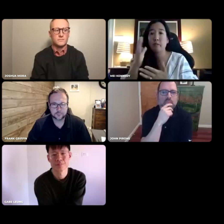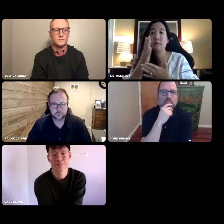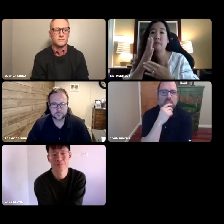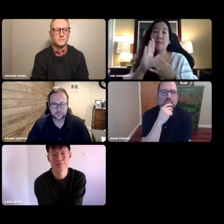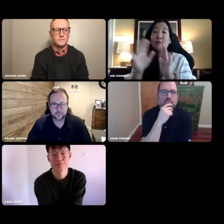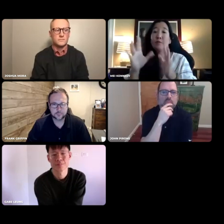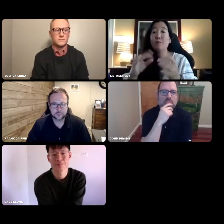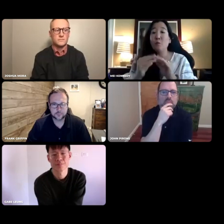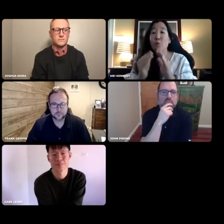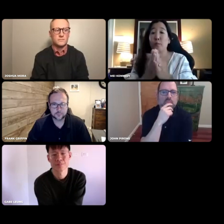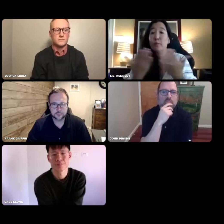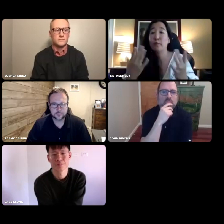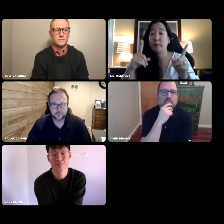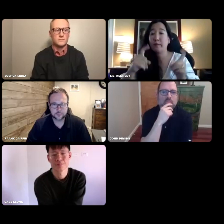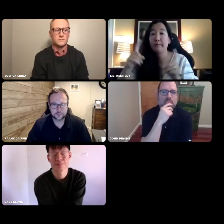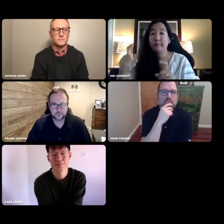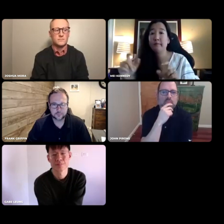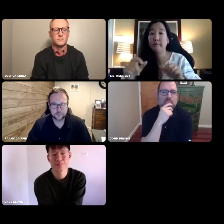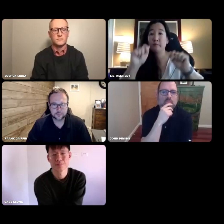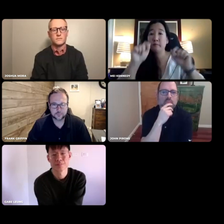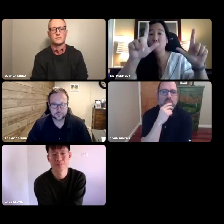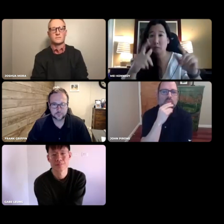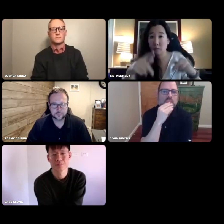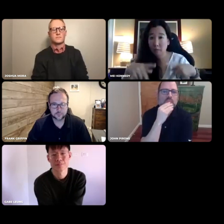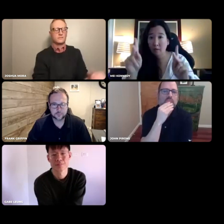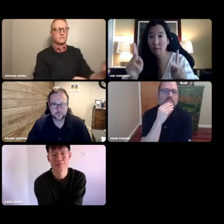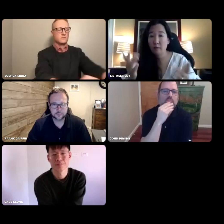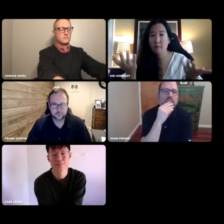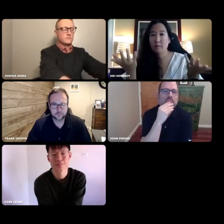or video of it, and share them with others?